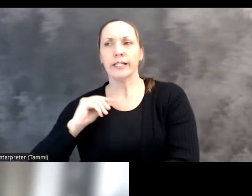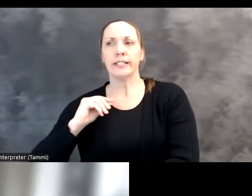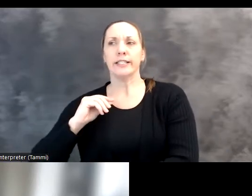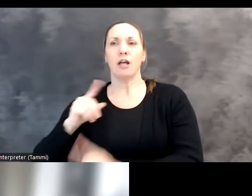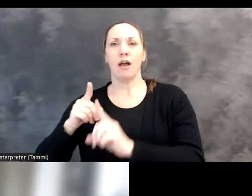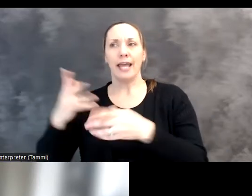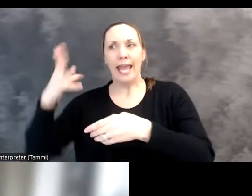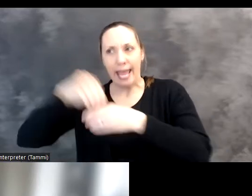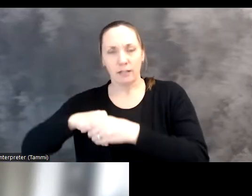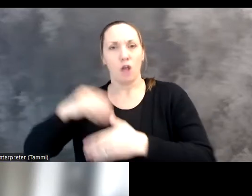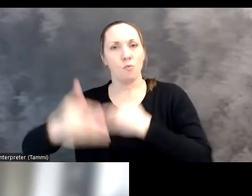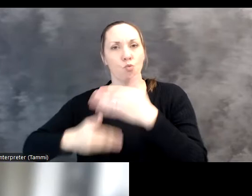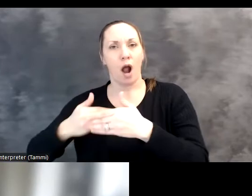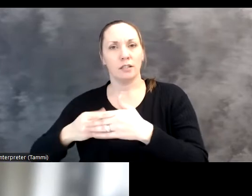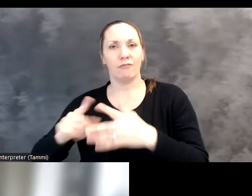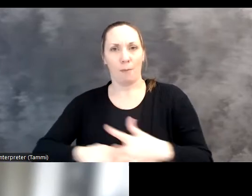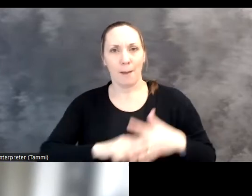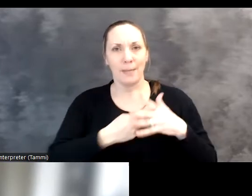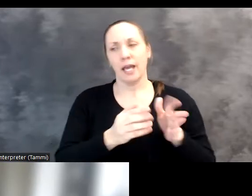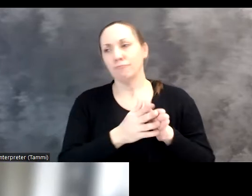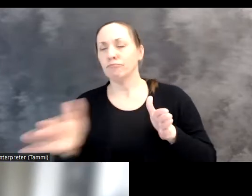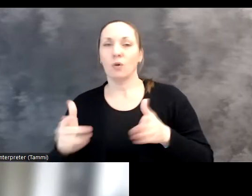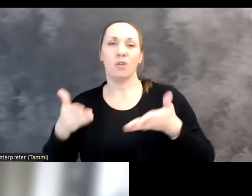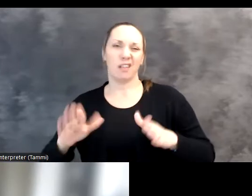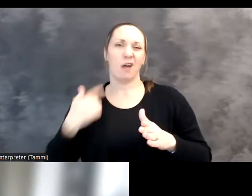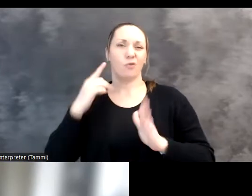with Tom, you know, I think engaging individuals with lived experience in